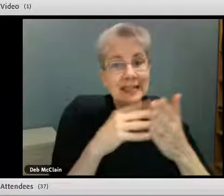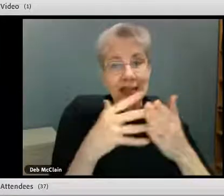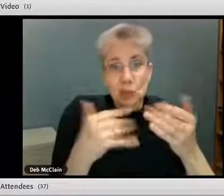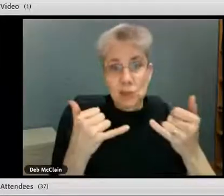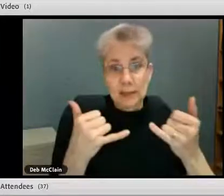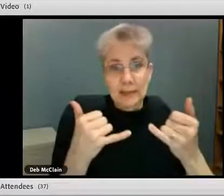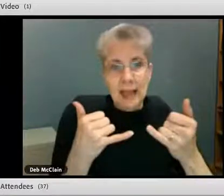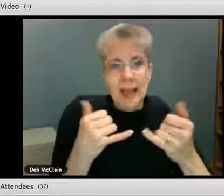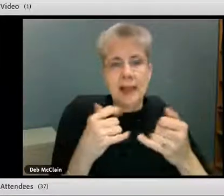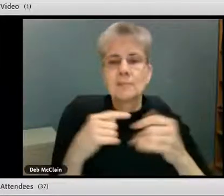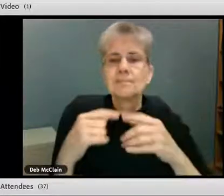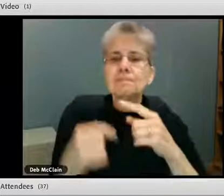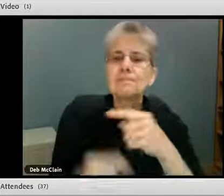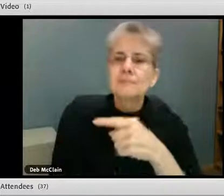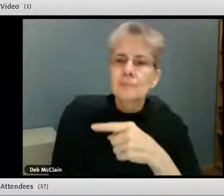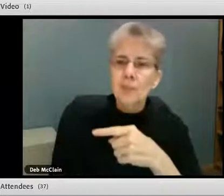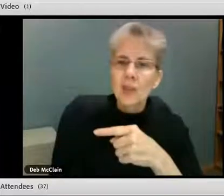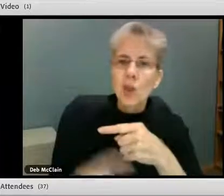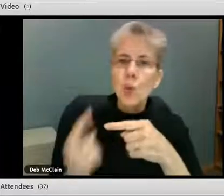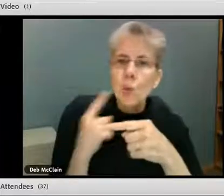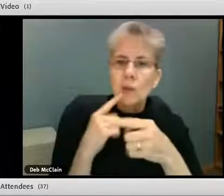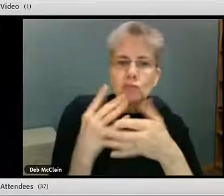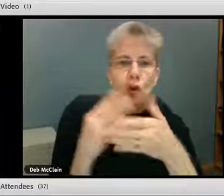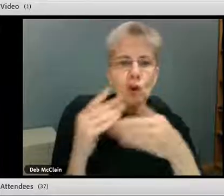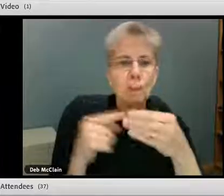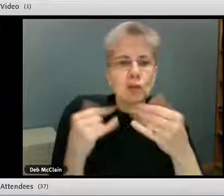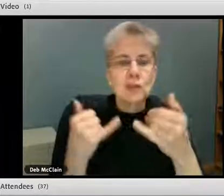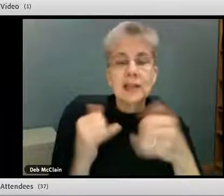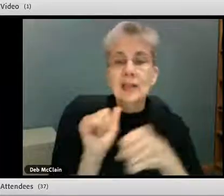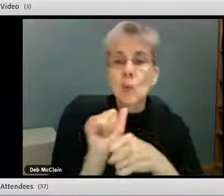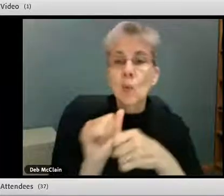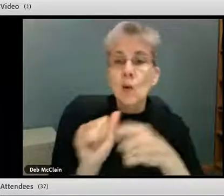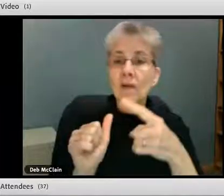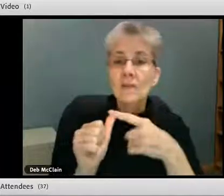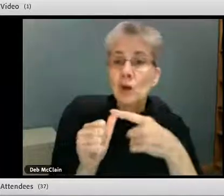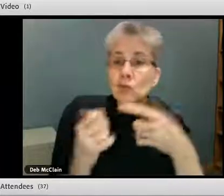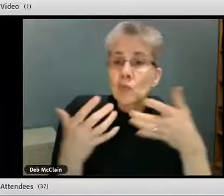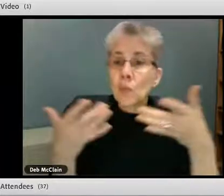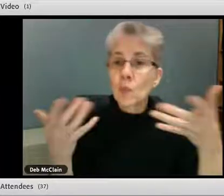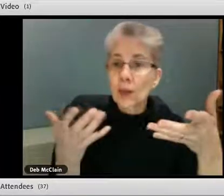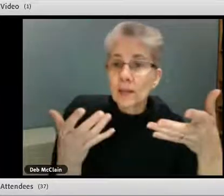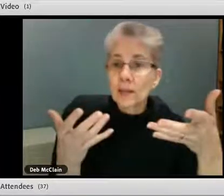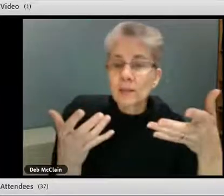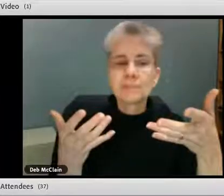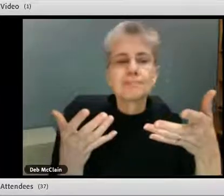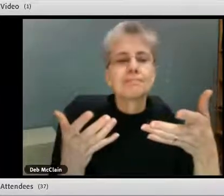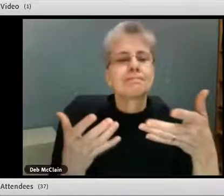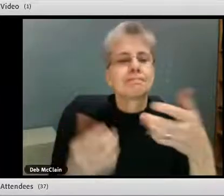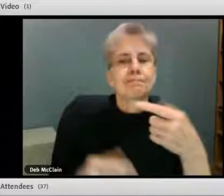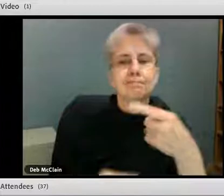We'll just kind of go over the sort of frame of today's work. We're gonna start with looking at and talk